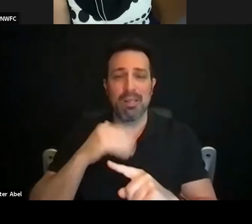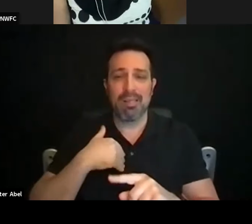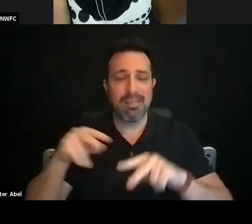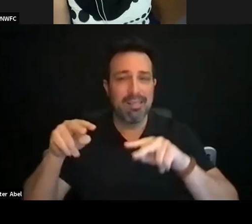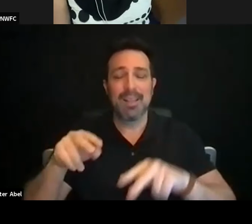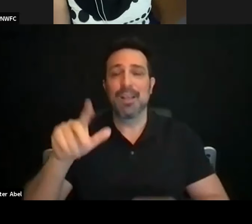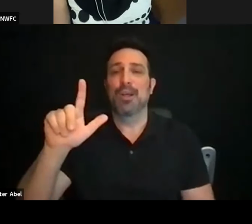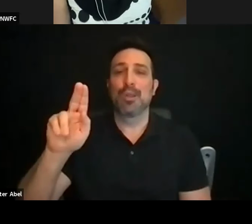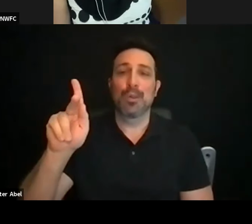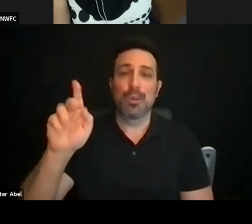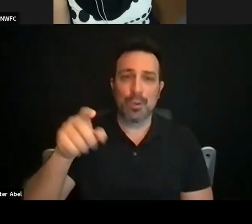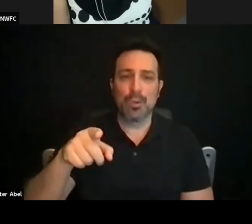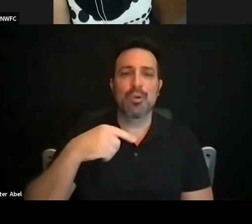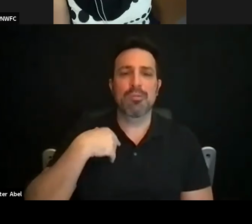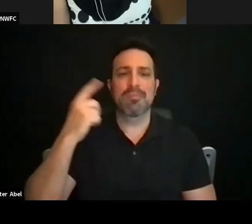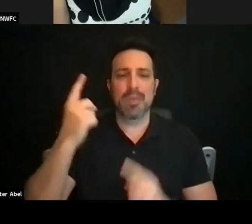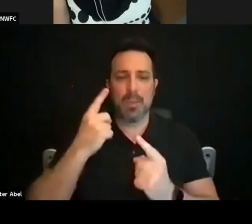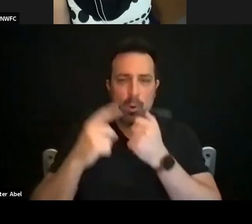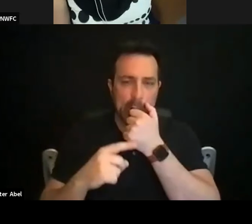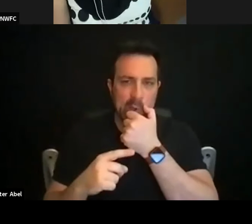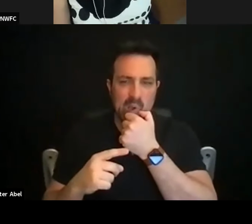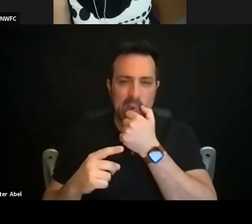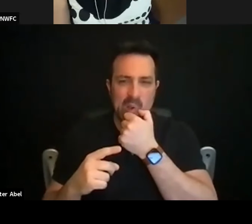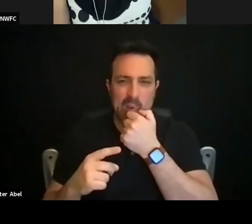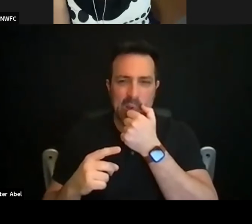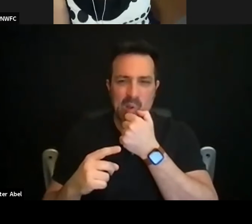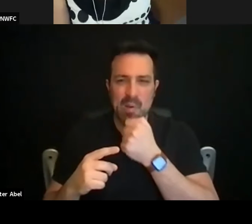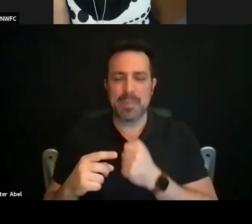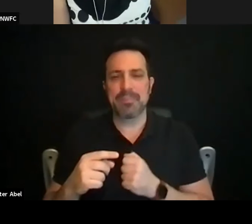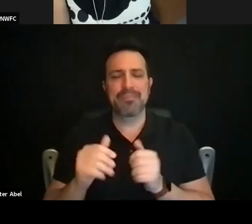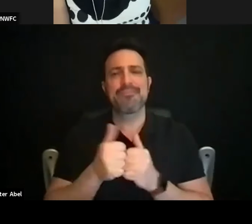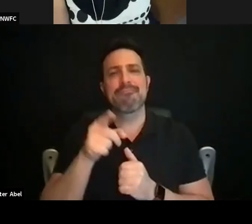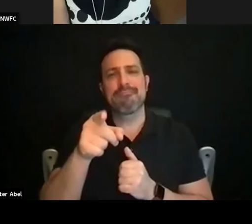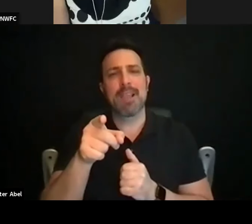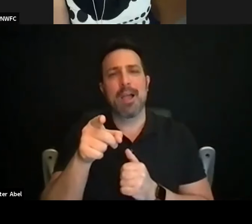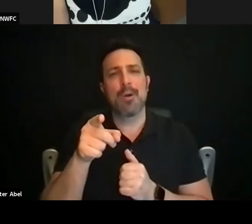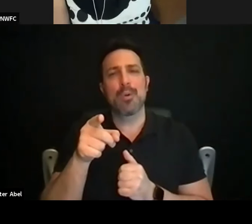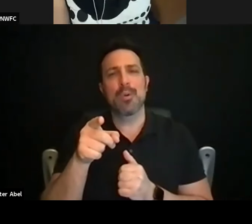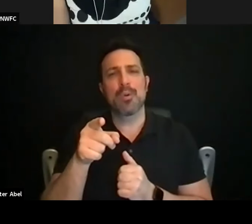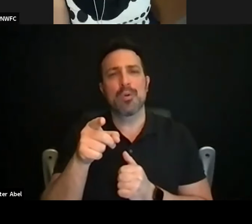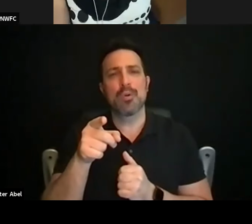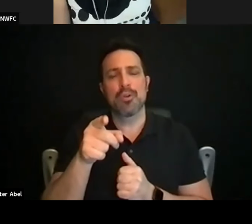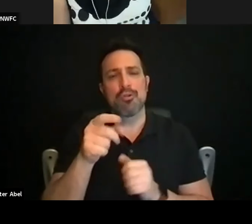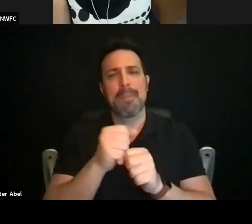to as to help you're muted Doug. >> One day in a couple of